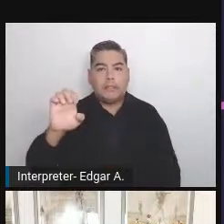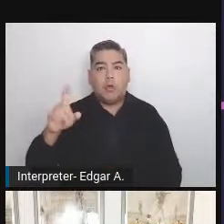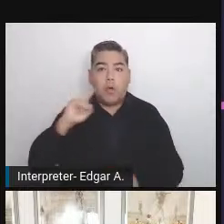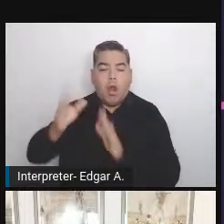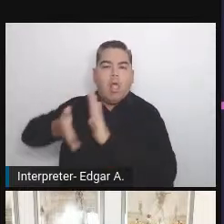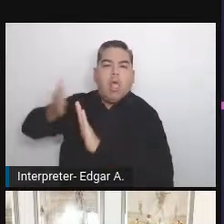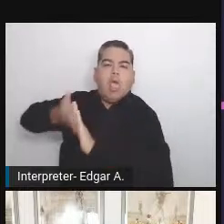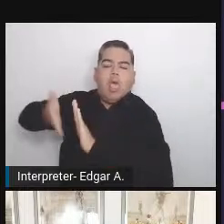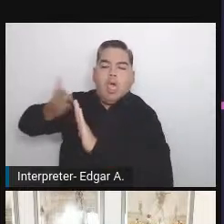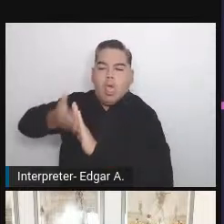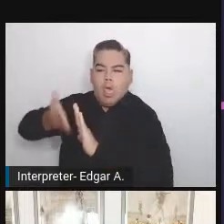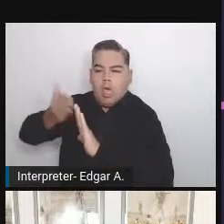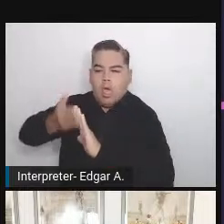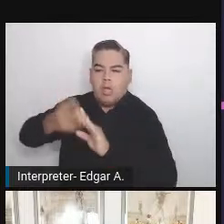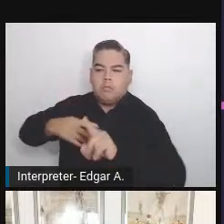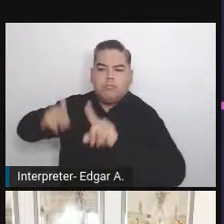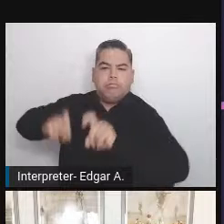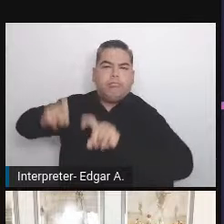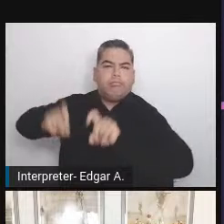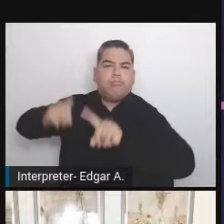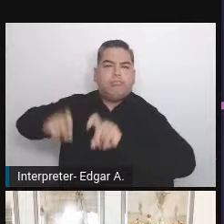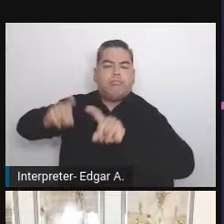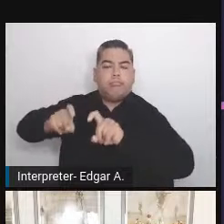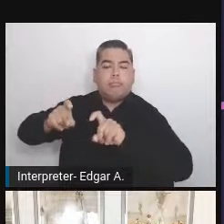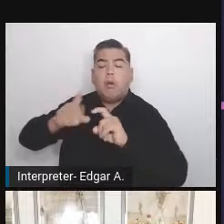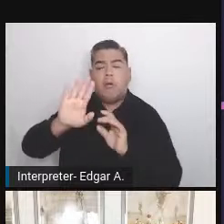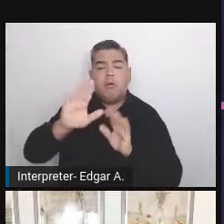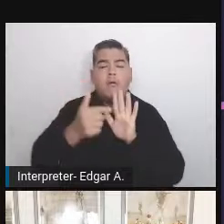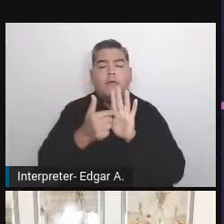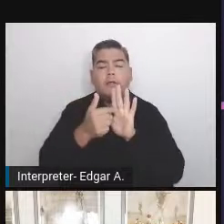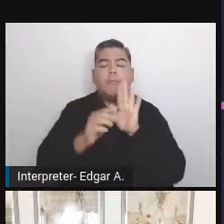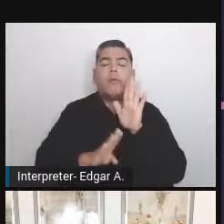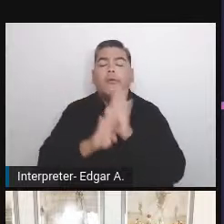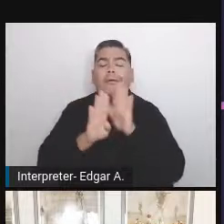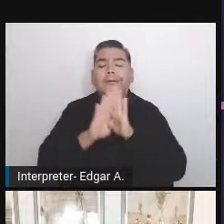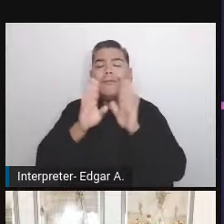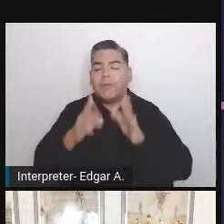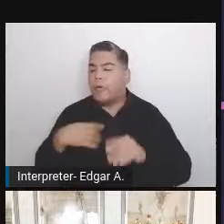Every time we create a change in our code base, we are running the tests that we have.